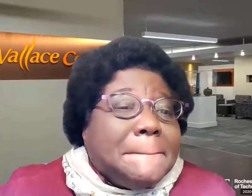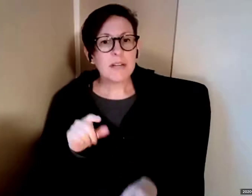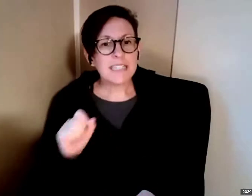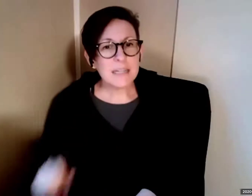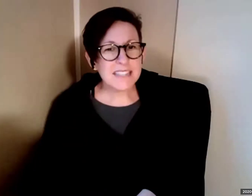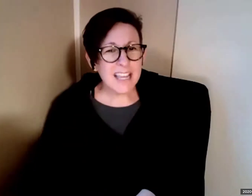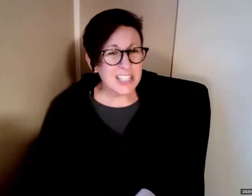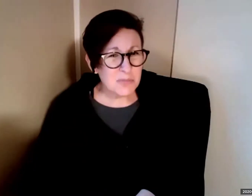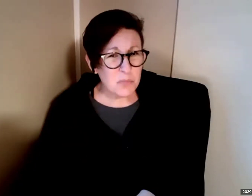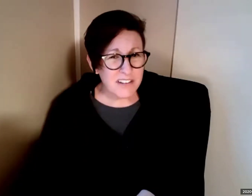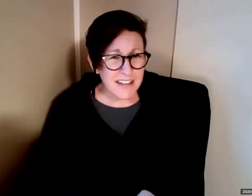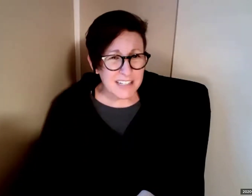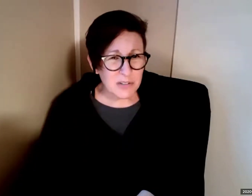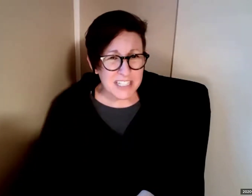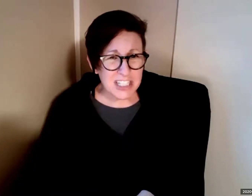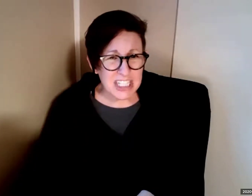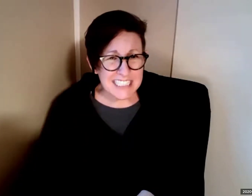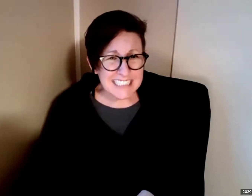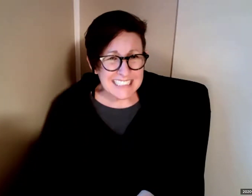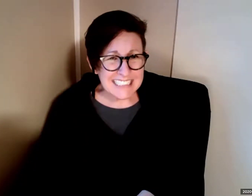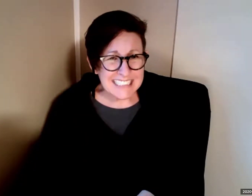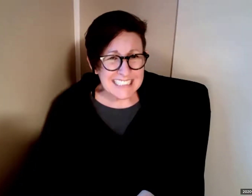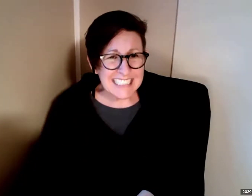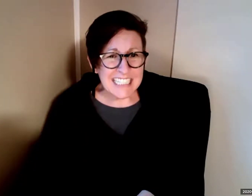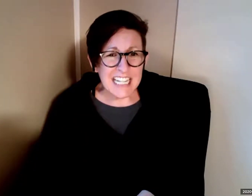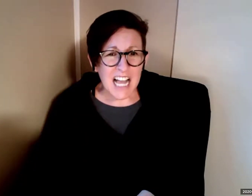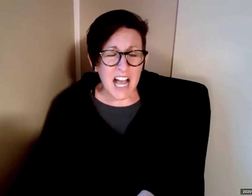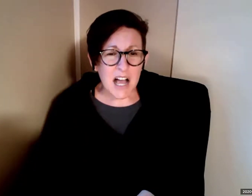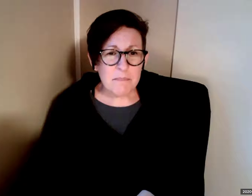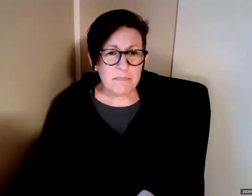Nicole she/her: And Kim think. Just one final question. Yeah. Nicole she/her: Um,